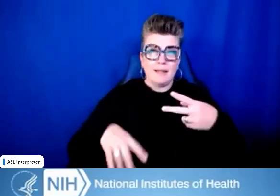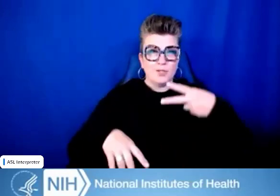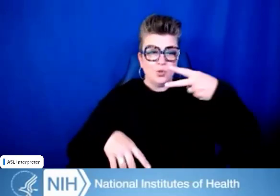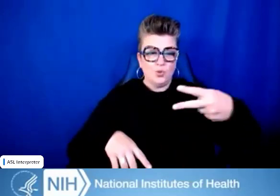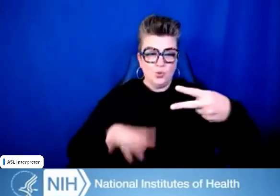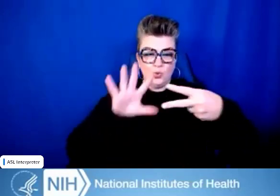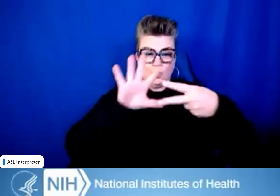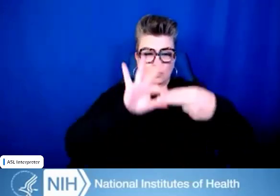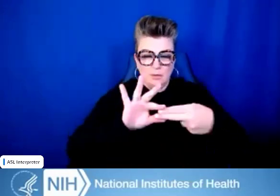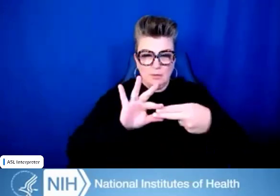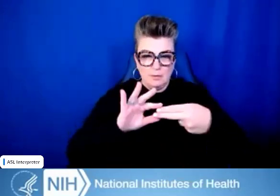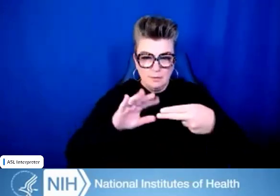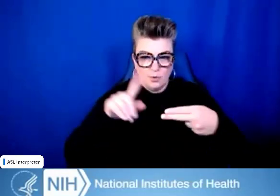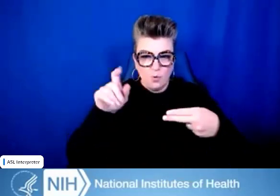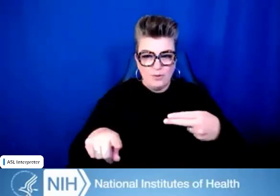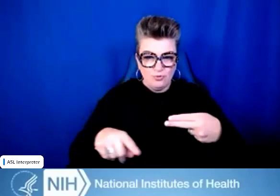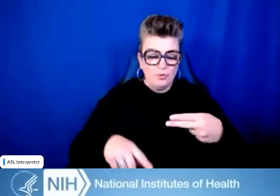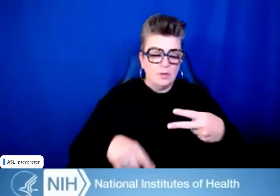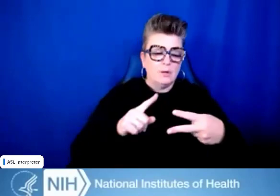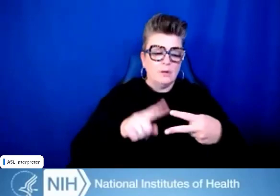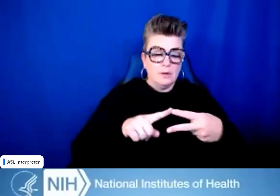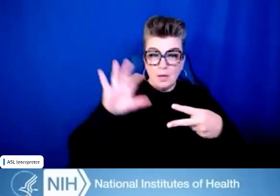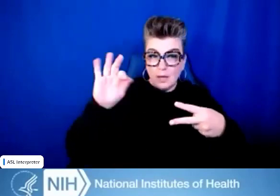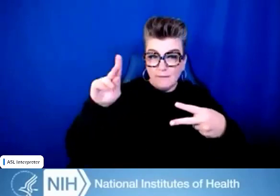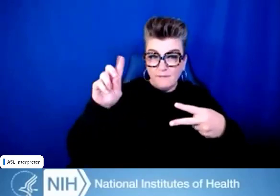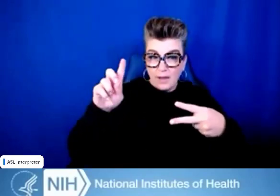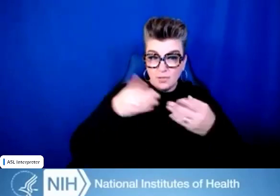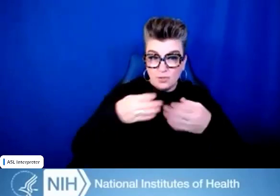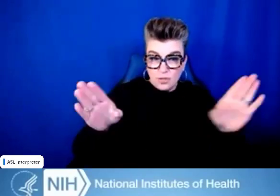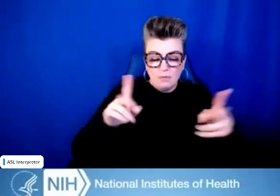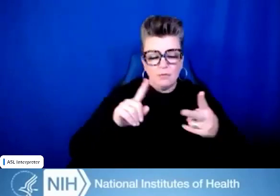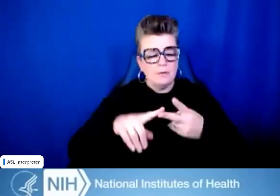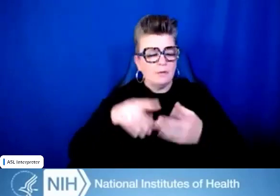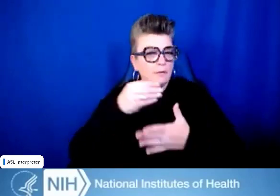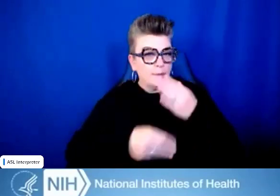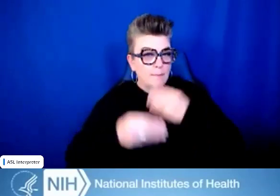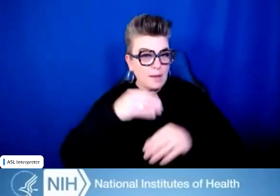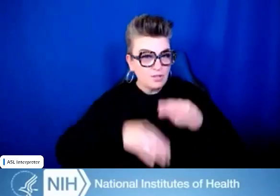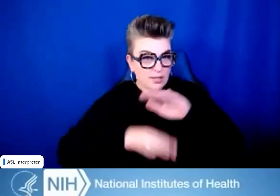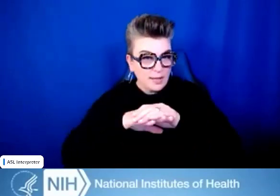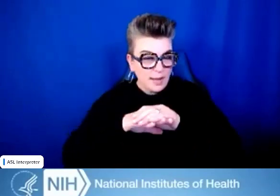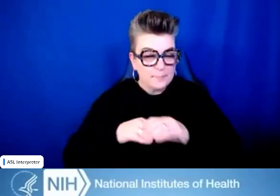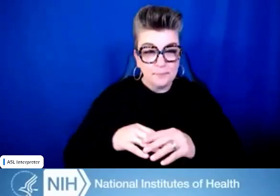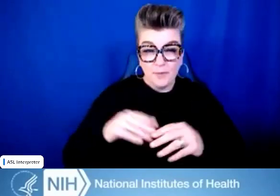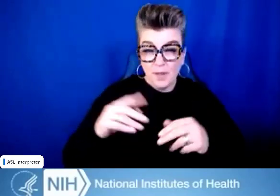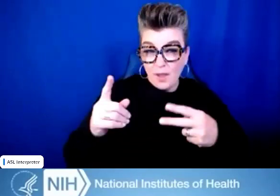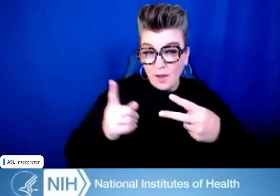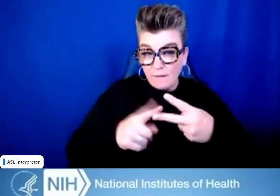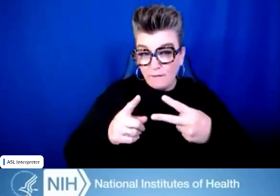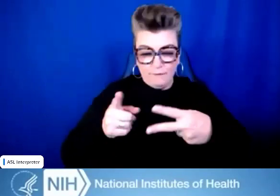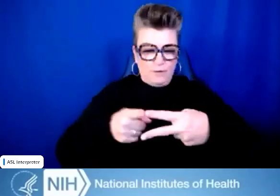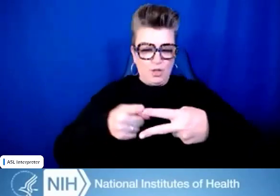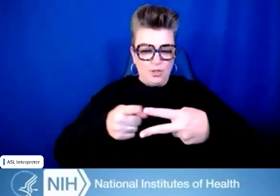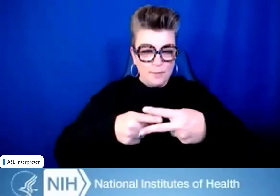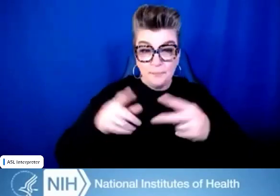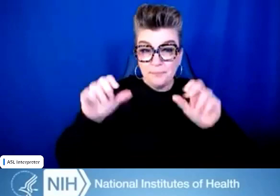and one kind of about budget caps. So, you know, first, I think the agency already provides,